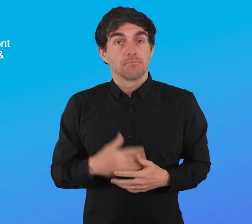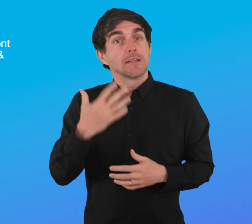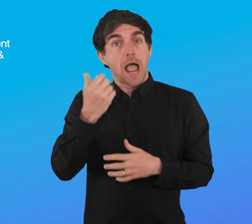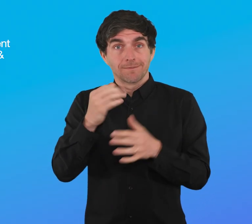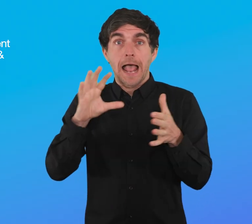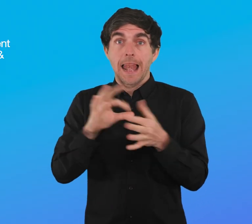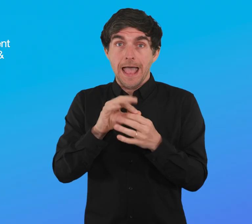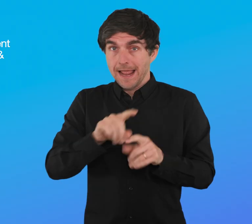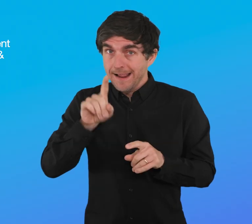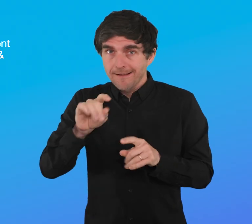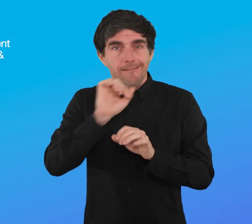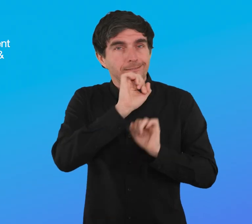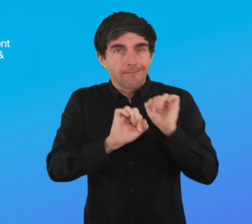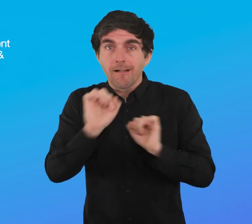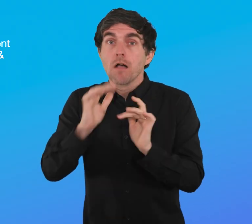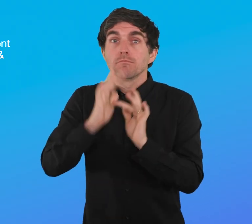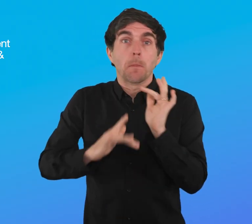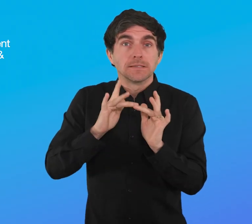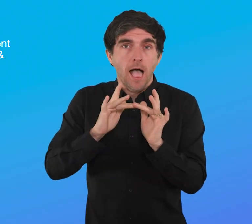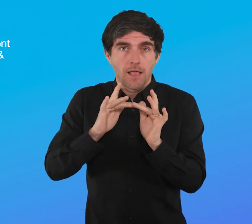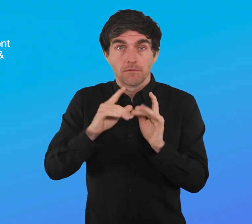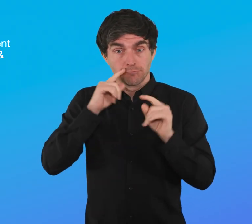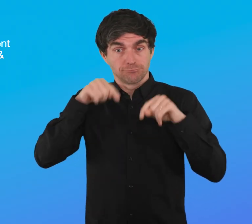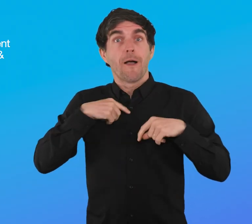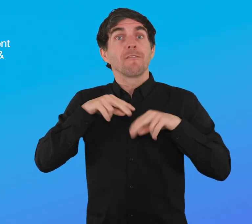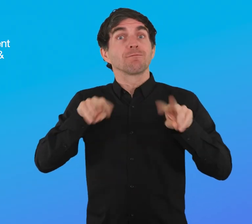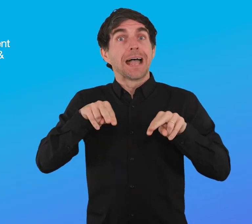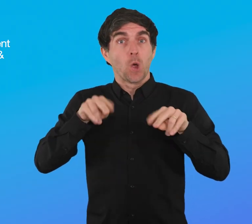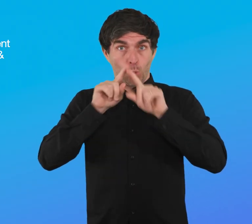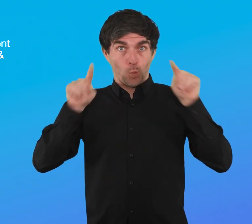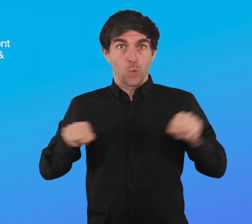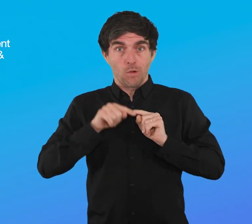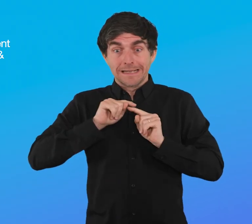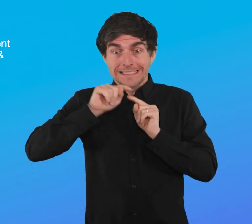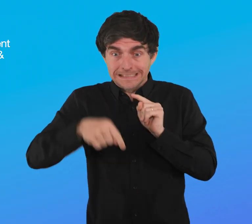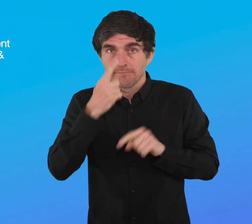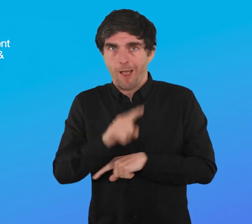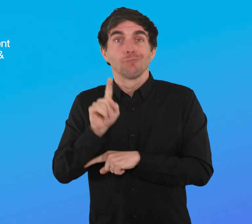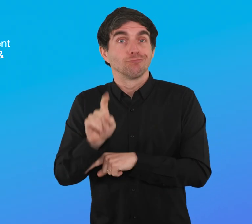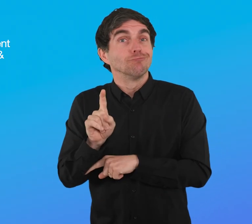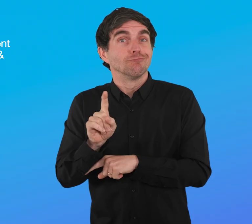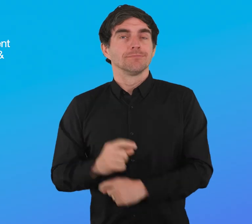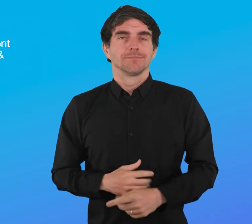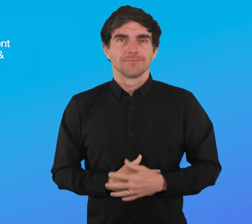There are links to their websites in the video description below.